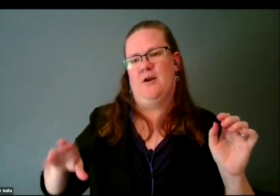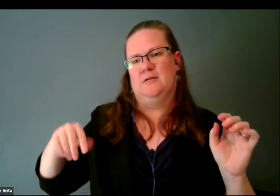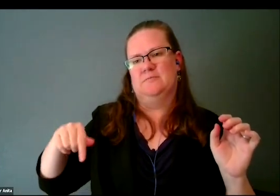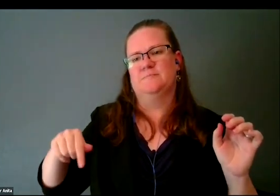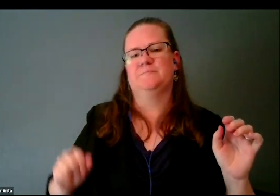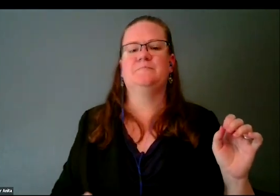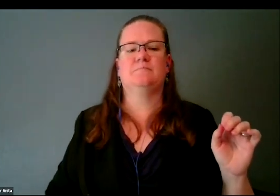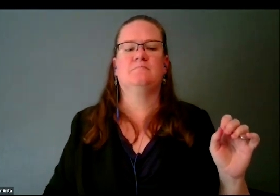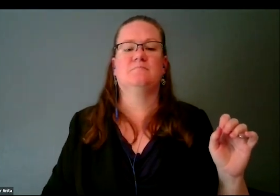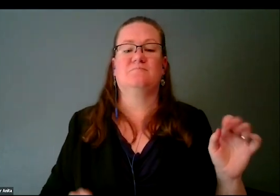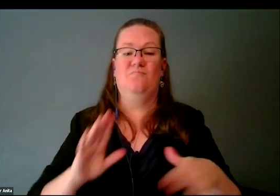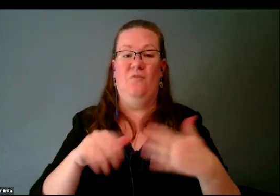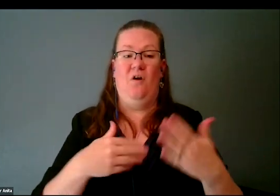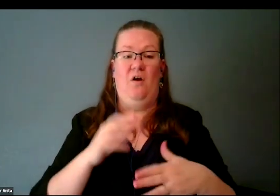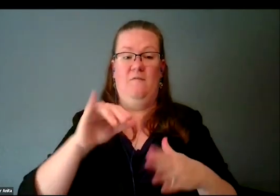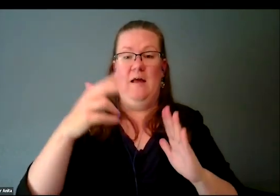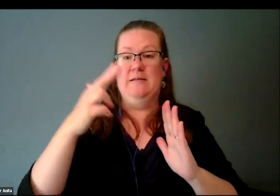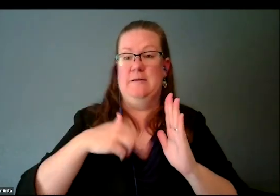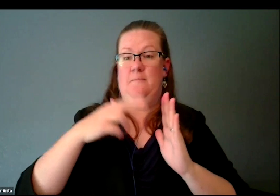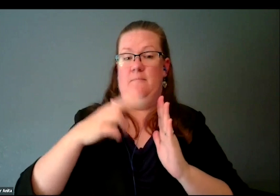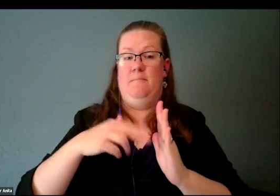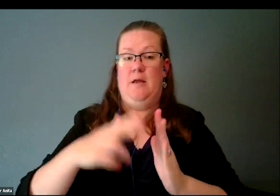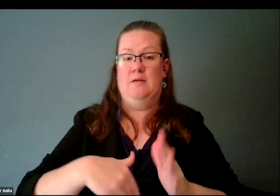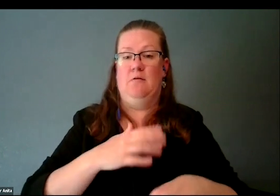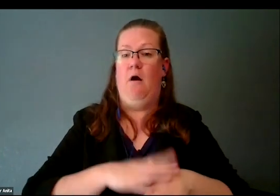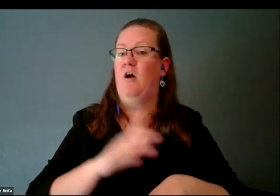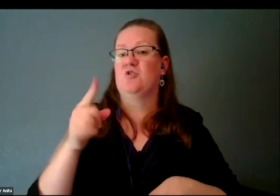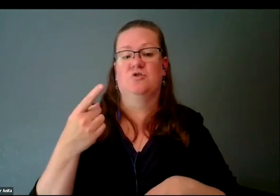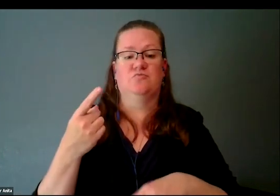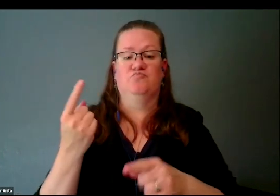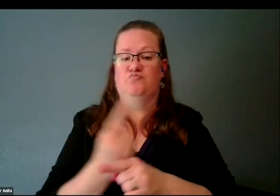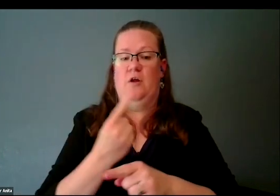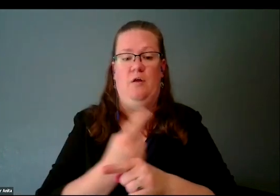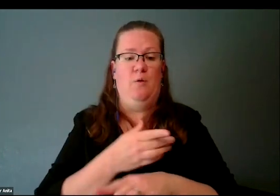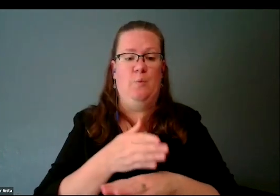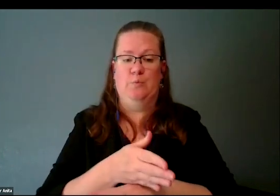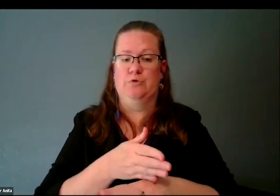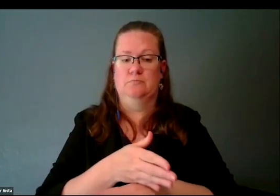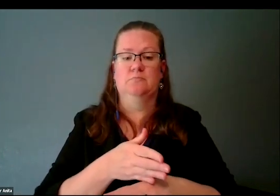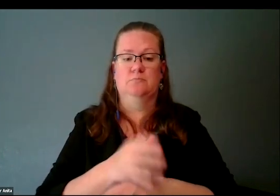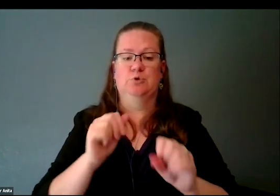All of this is painted on top of a piece of wood, so you can see the swirling wood pattern